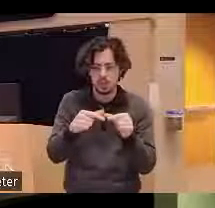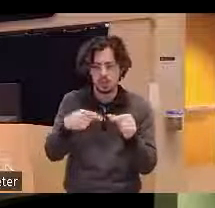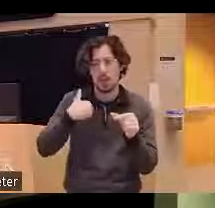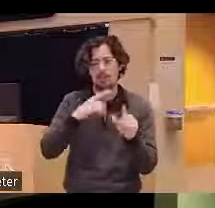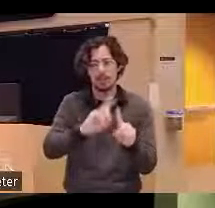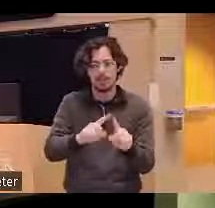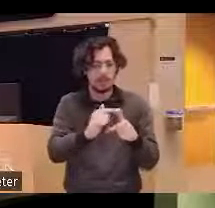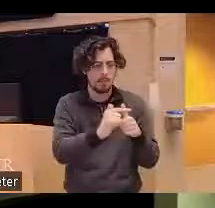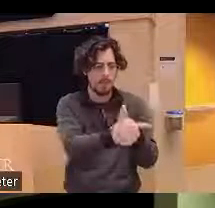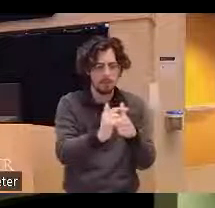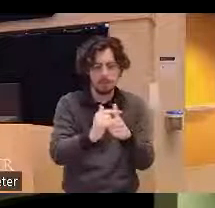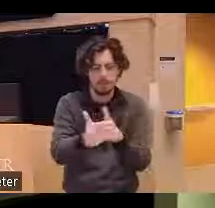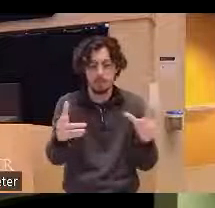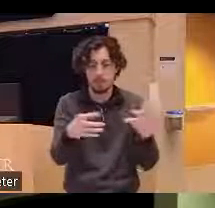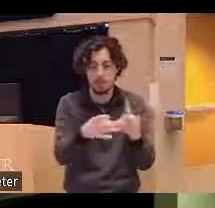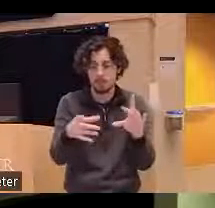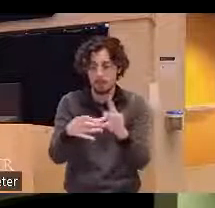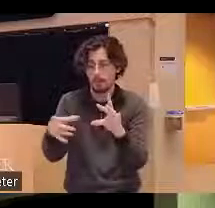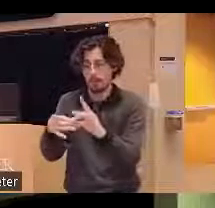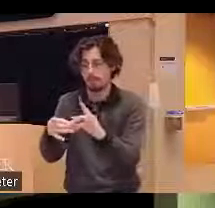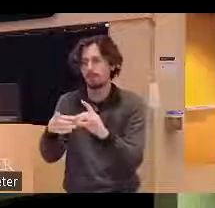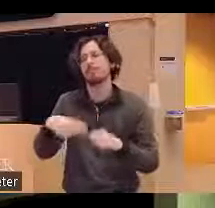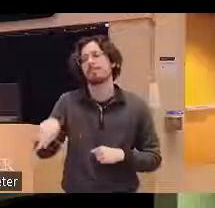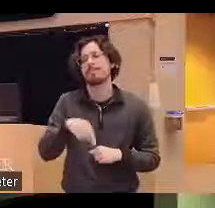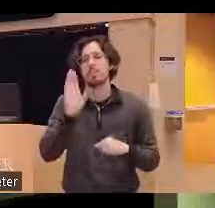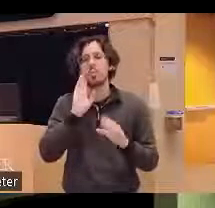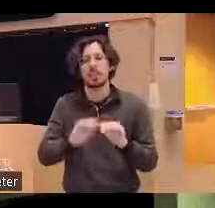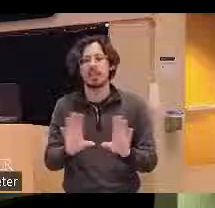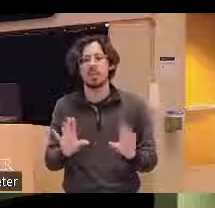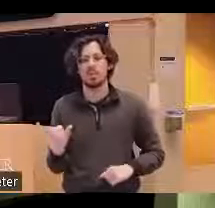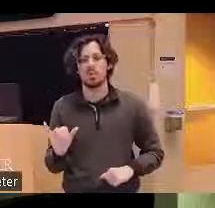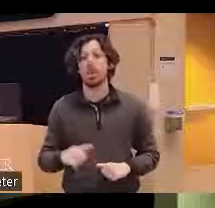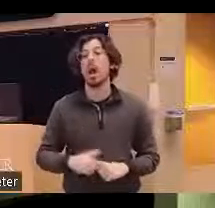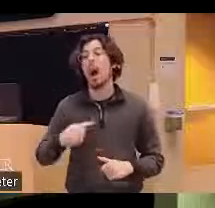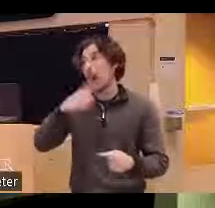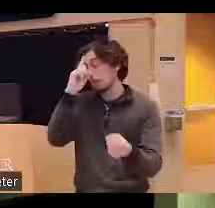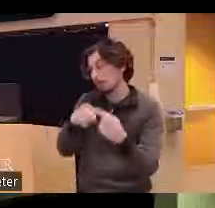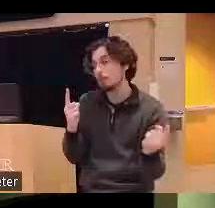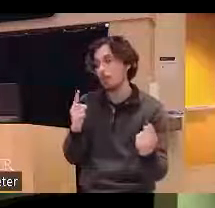Pathways together those are pretty clear as well so so I don't disagree with that yeah on the